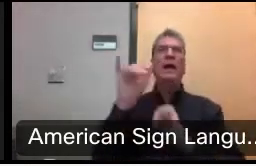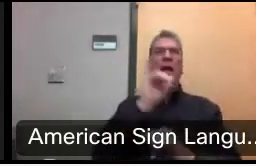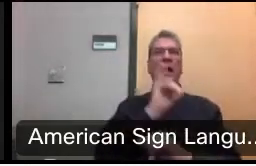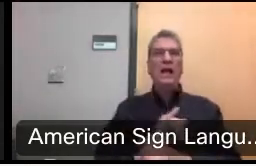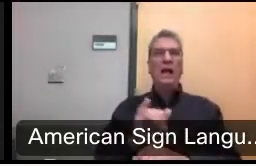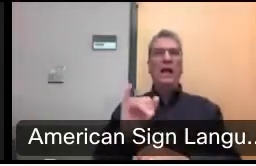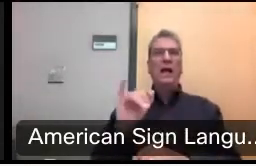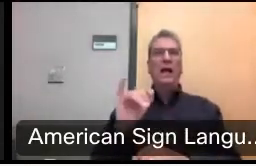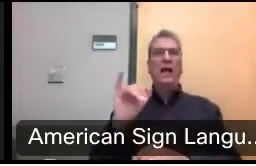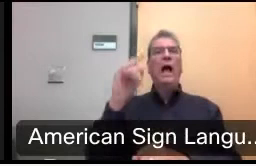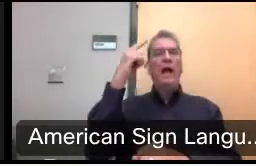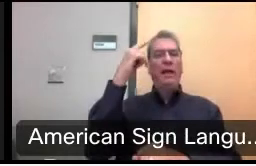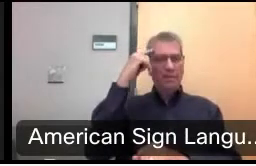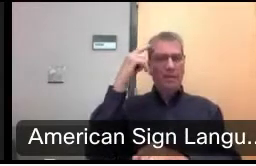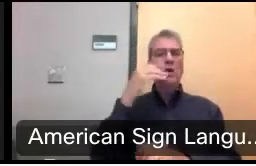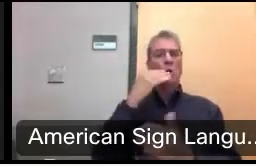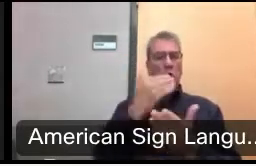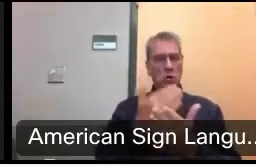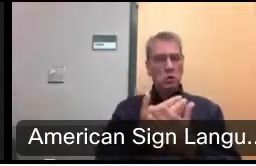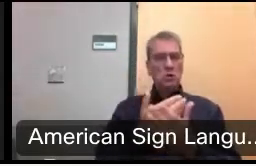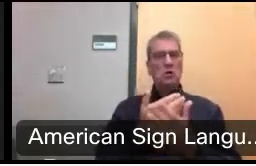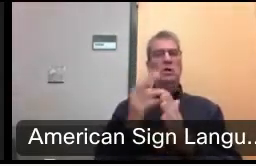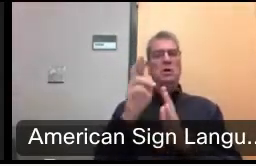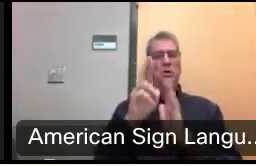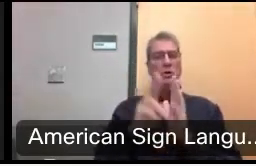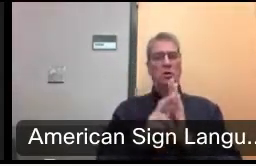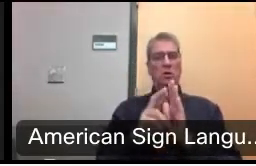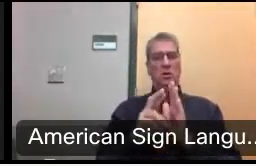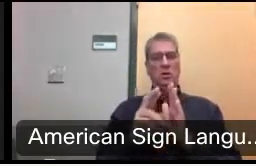us in very good stead. And unfortunately, I don't see that that model